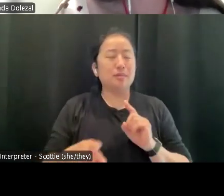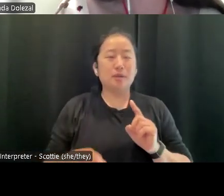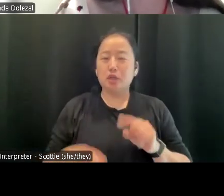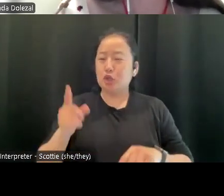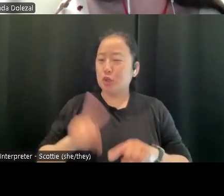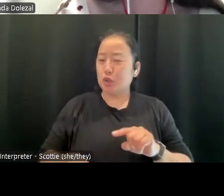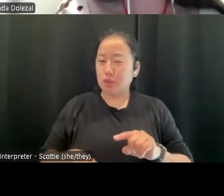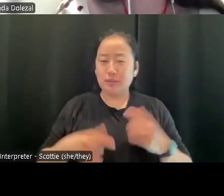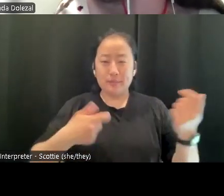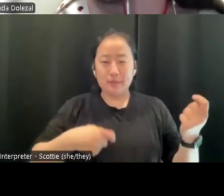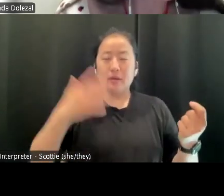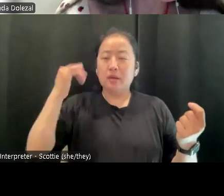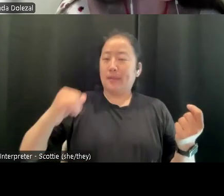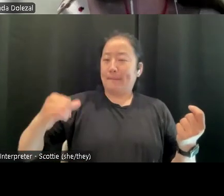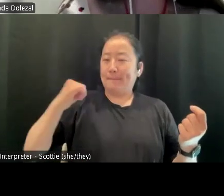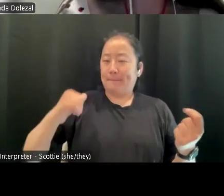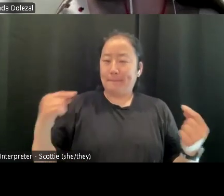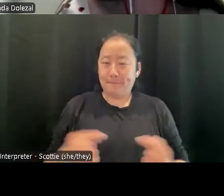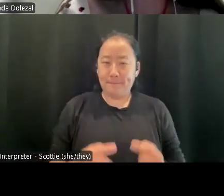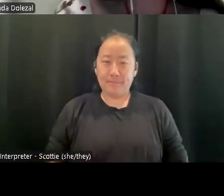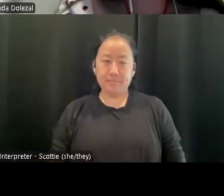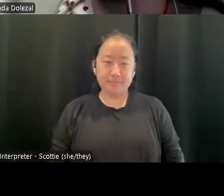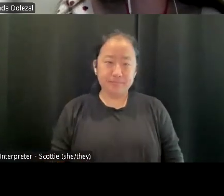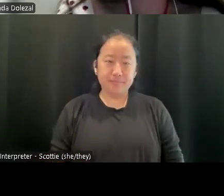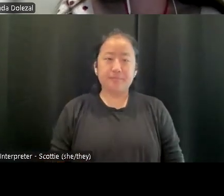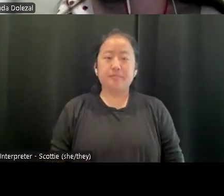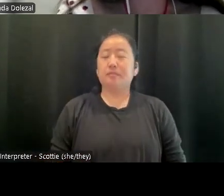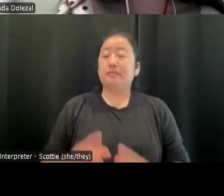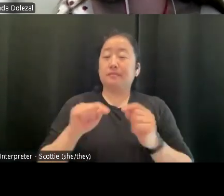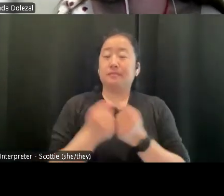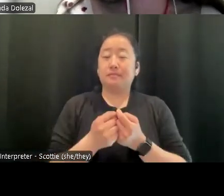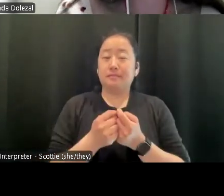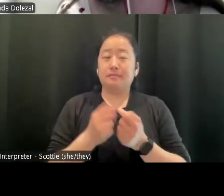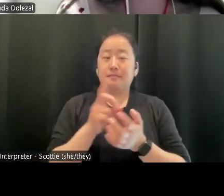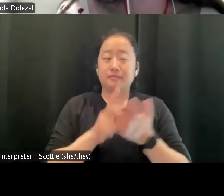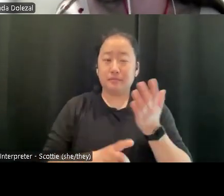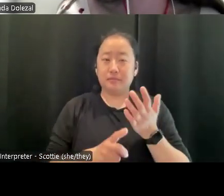due to some back pain, and so his team designed a custom open back banjo that